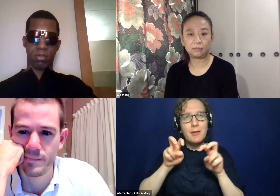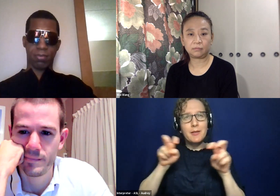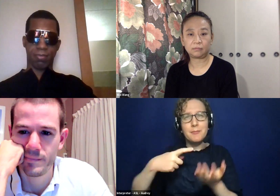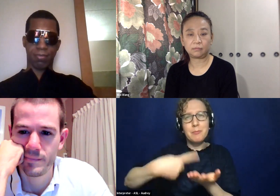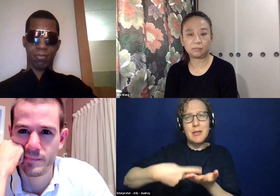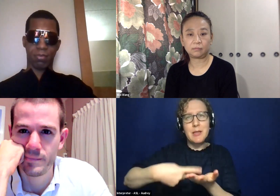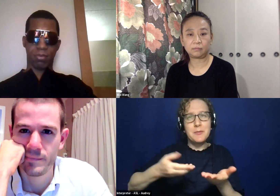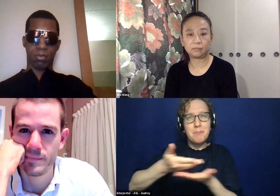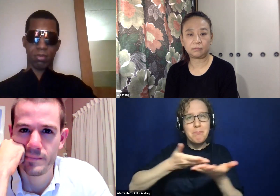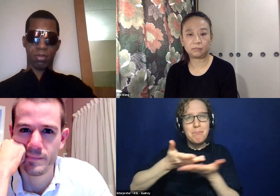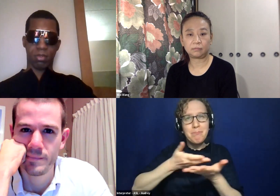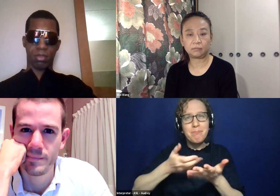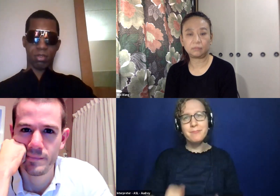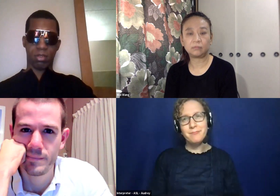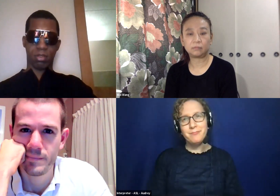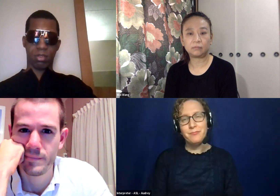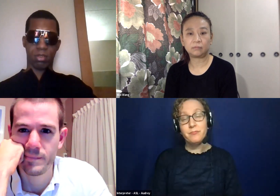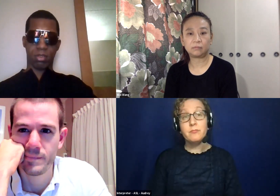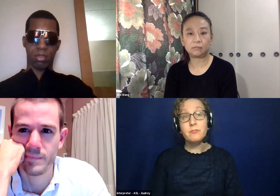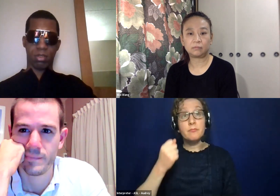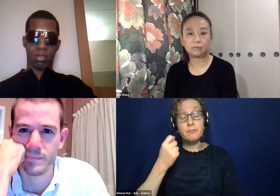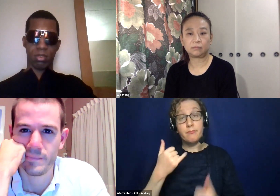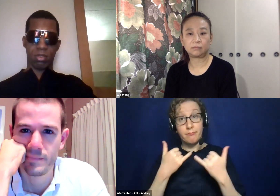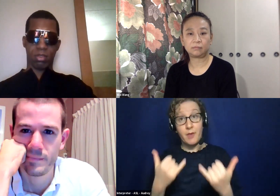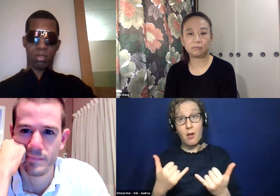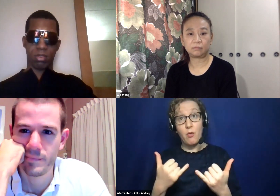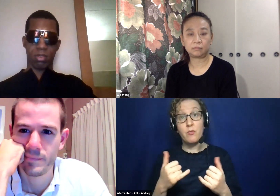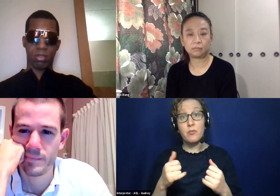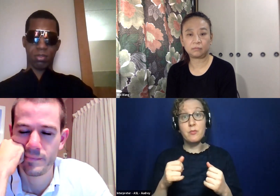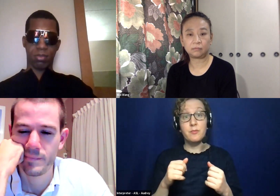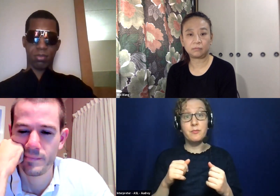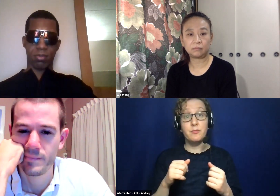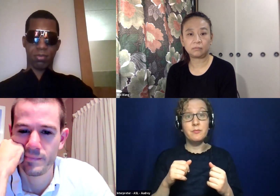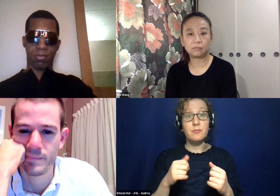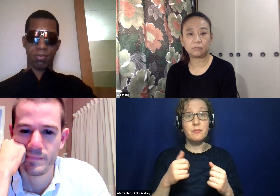Now, I want to ask Sergio: